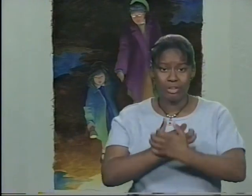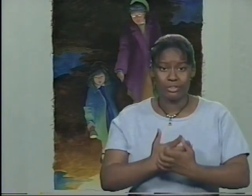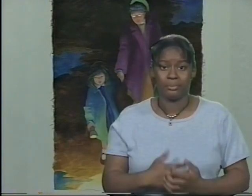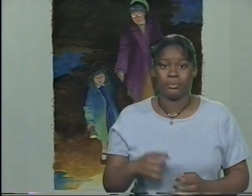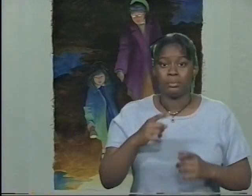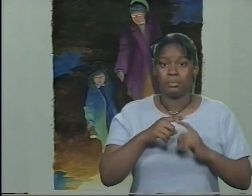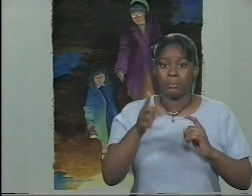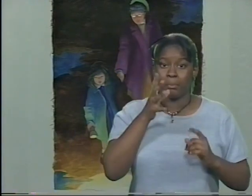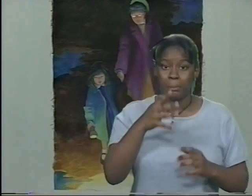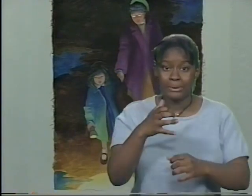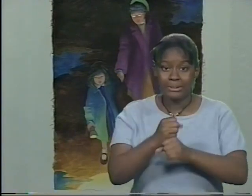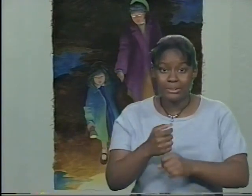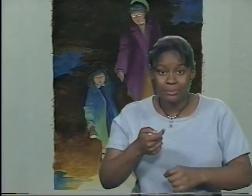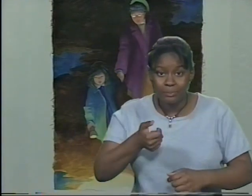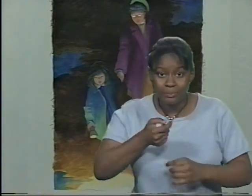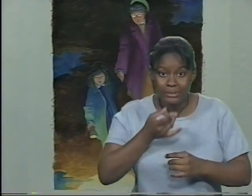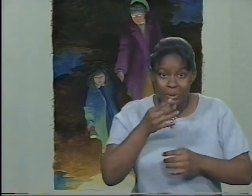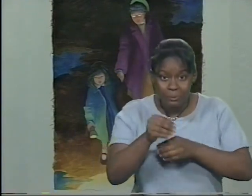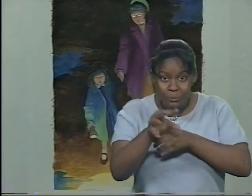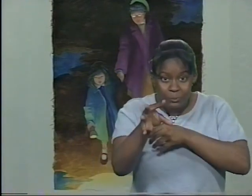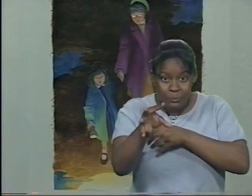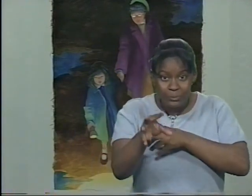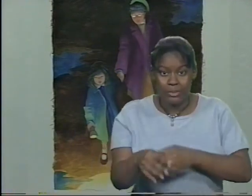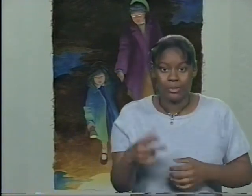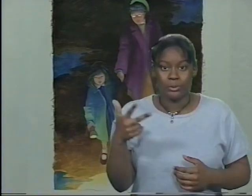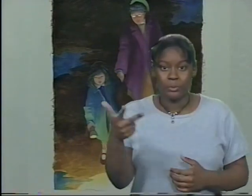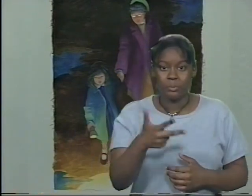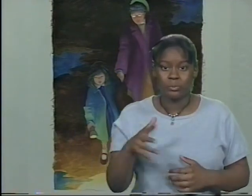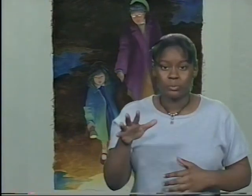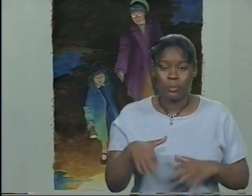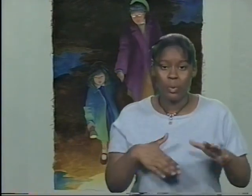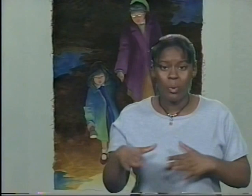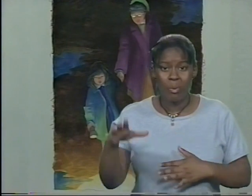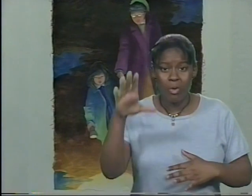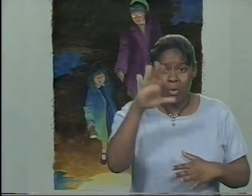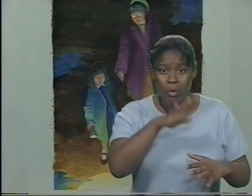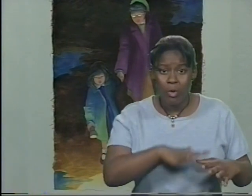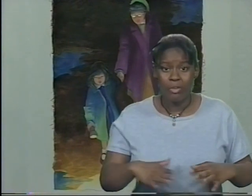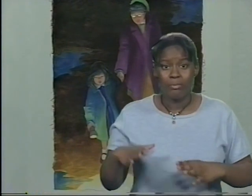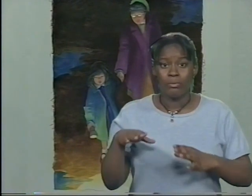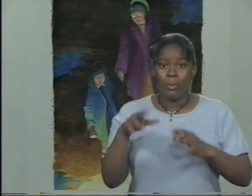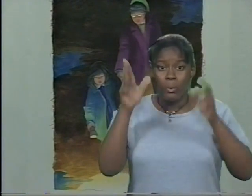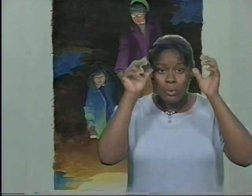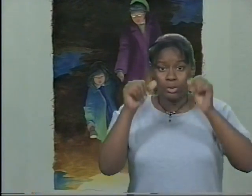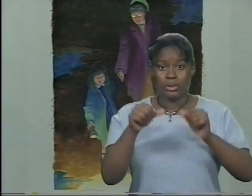Mama and Reiko helped her, but no one could find it. It was getting dark, but Mama got out her